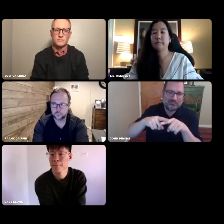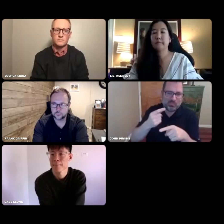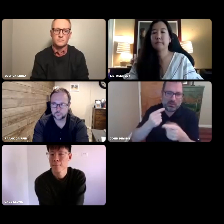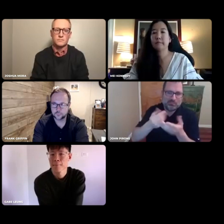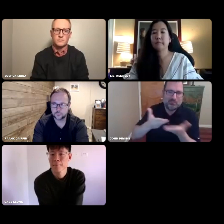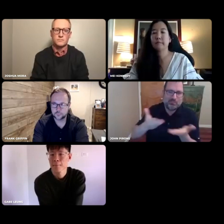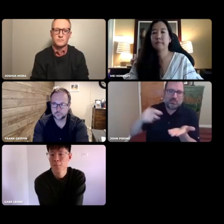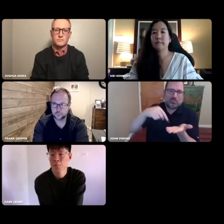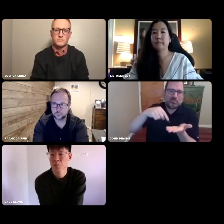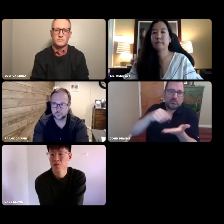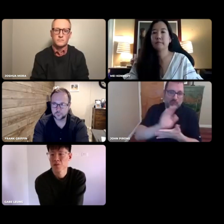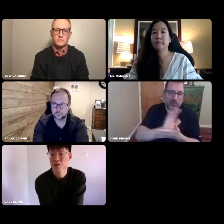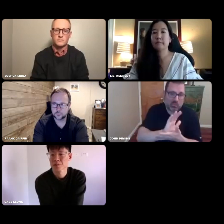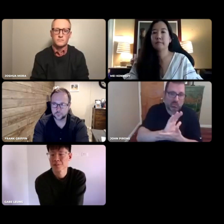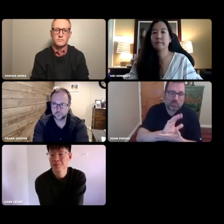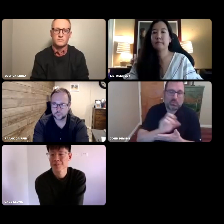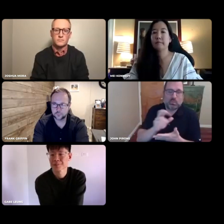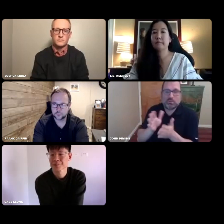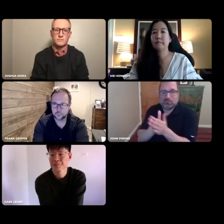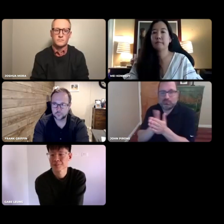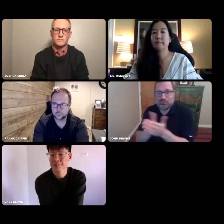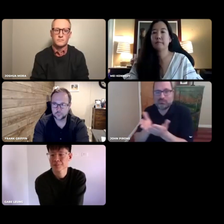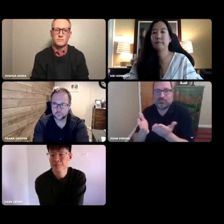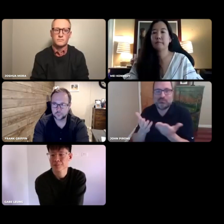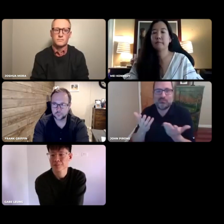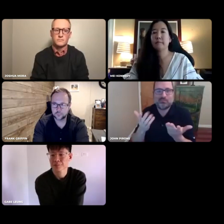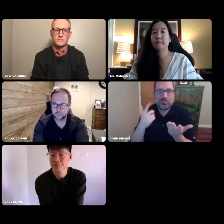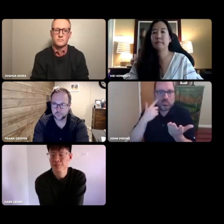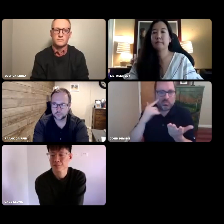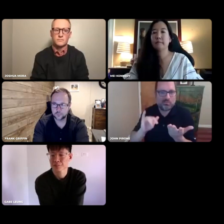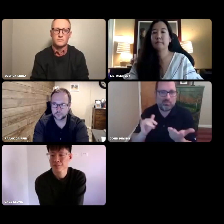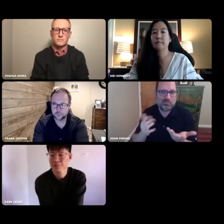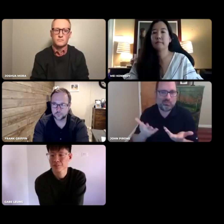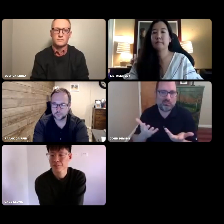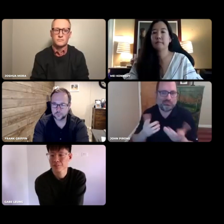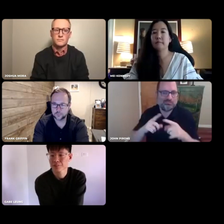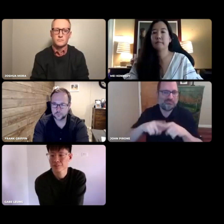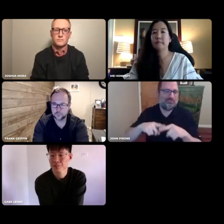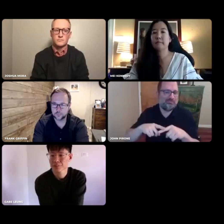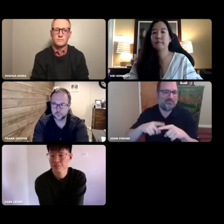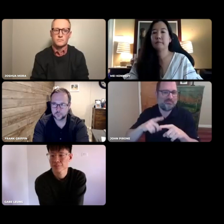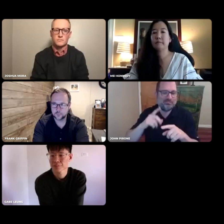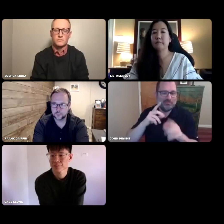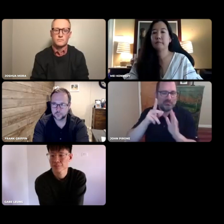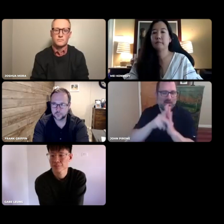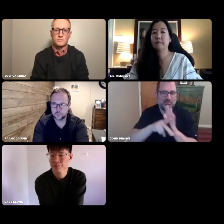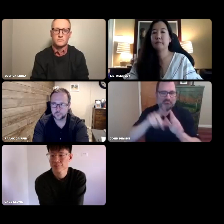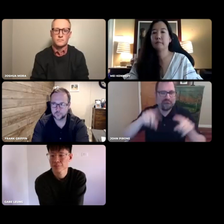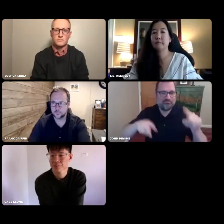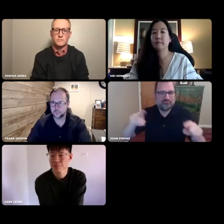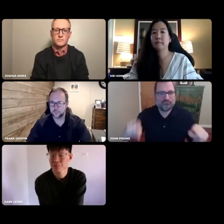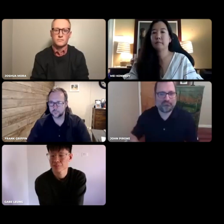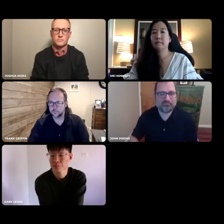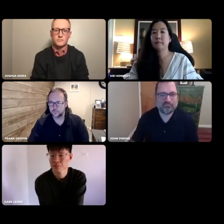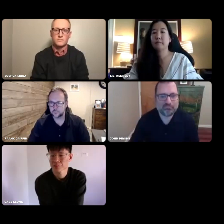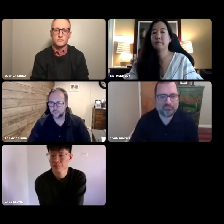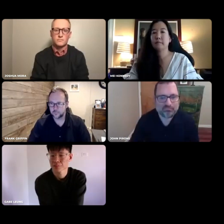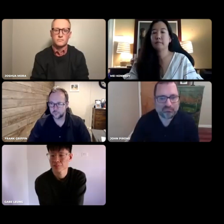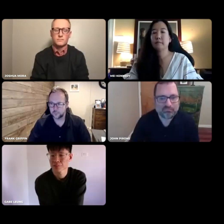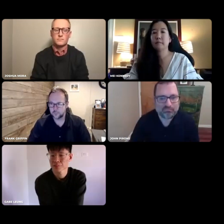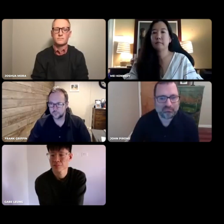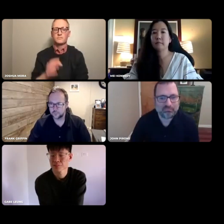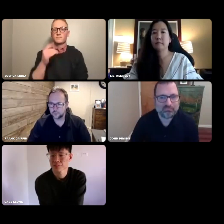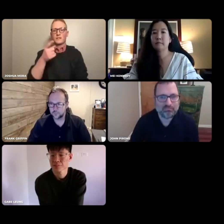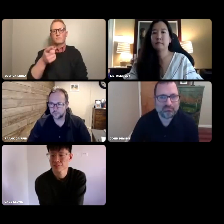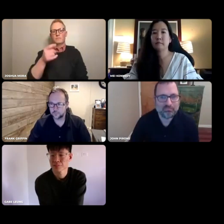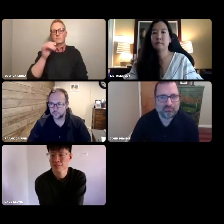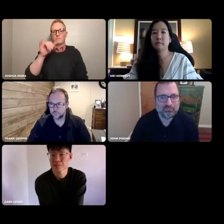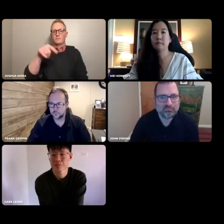It all depends on the specific material -- the book, video -- it can vary.